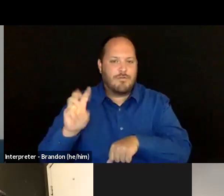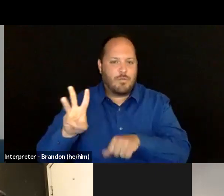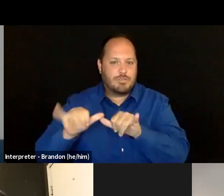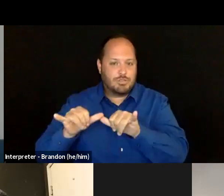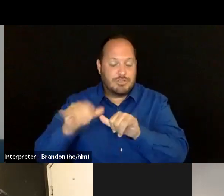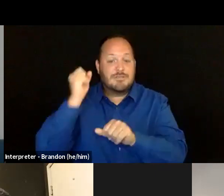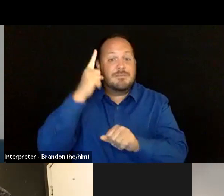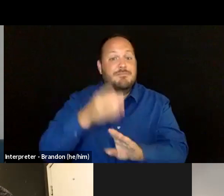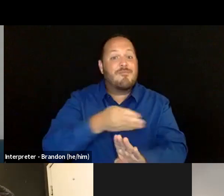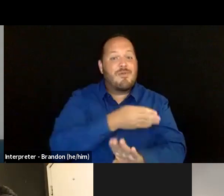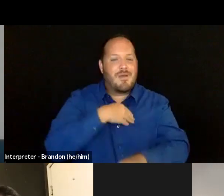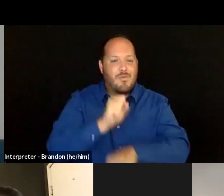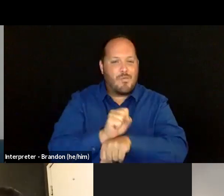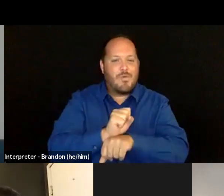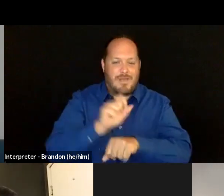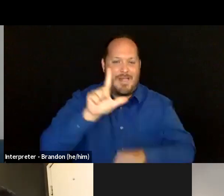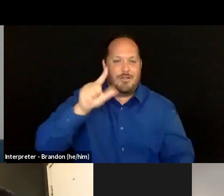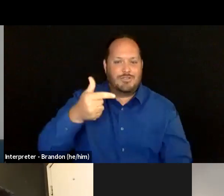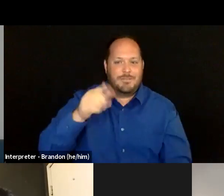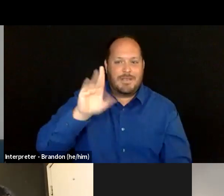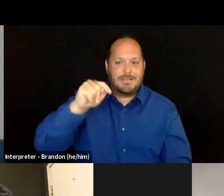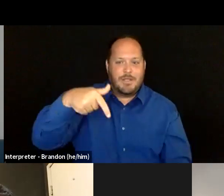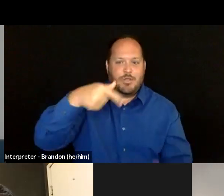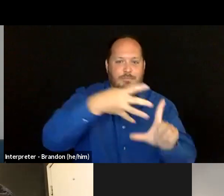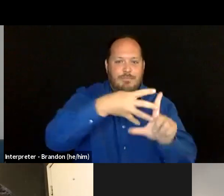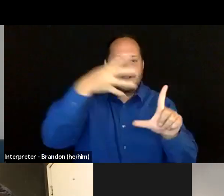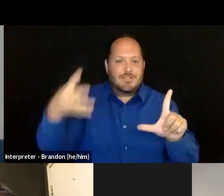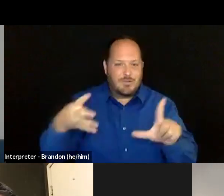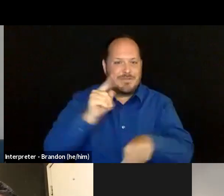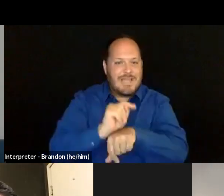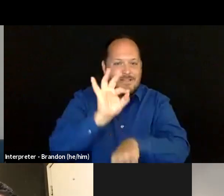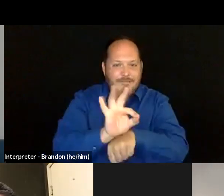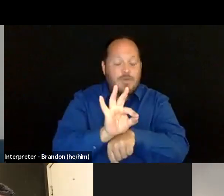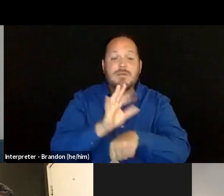runs and watch bad TV with my partner and friends. Thank you, Moof.